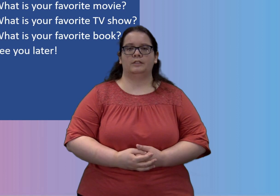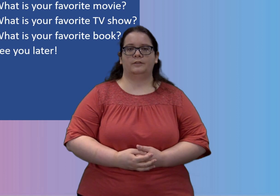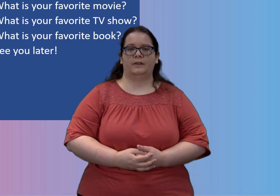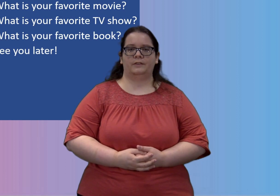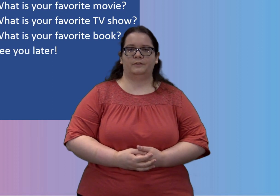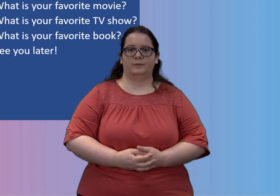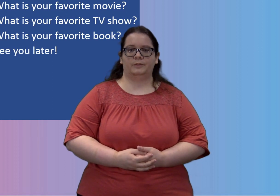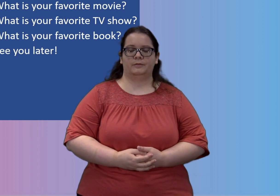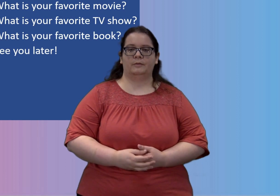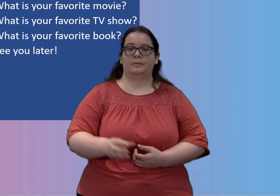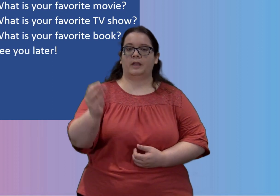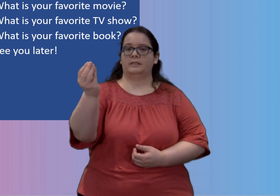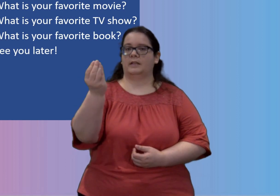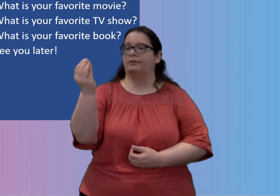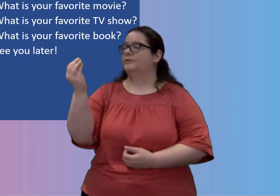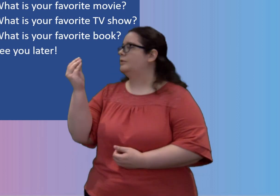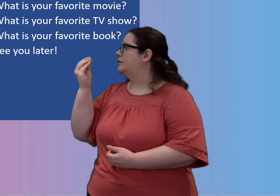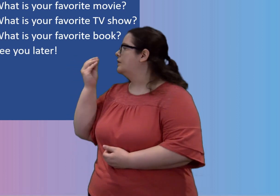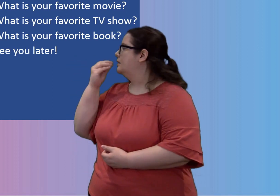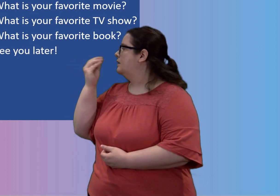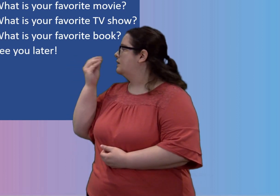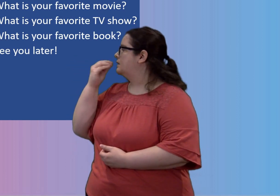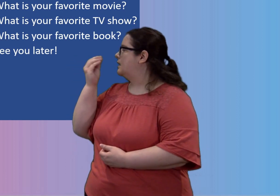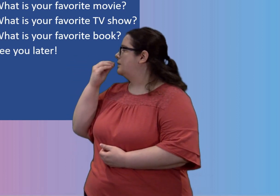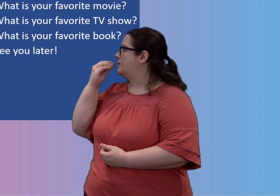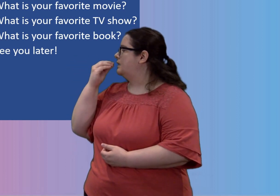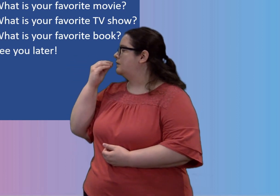is your favorite food? Remember, that sign for food is the same as to eat.